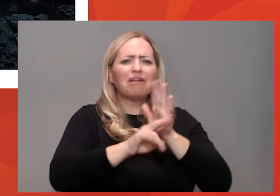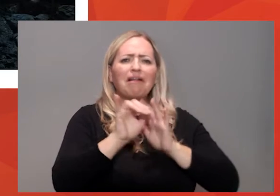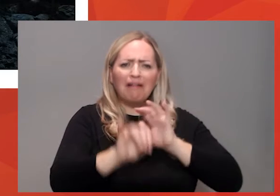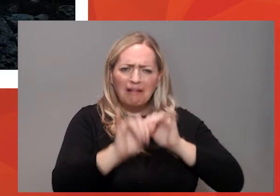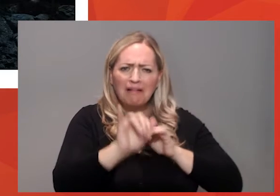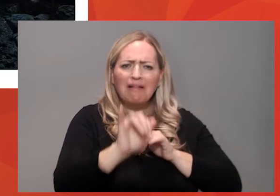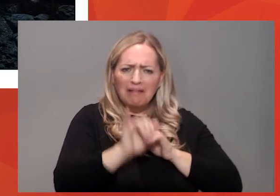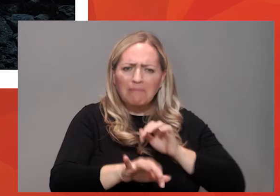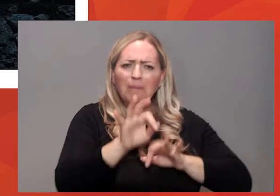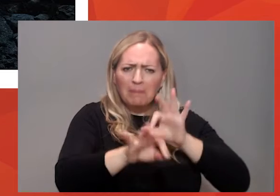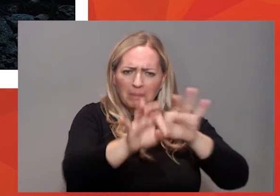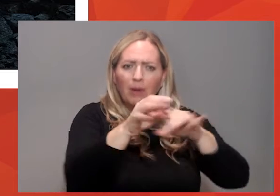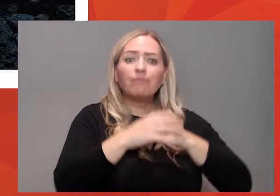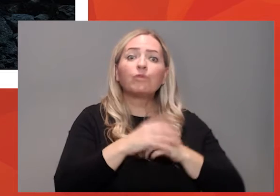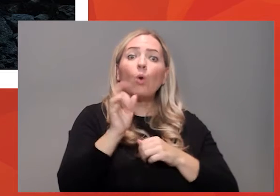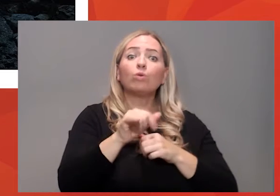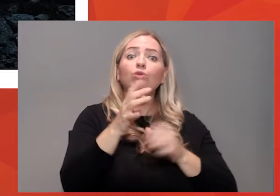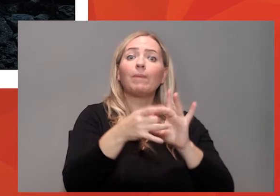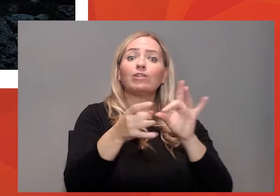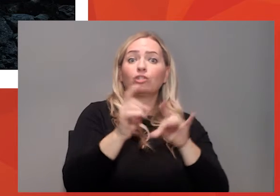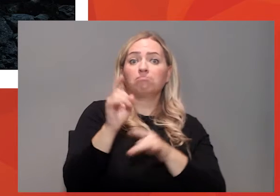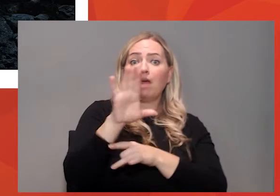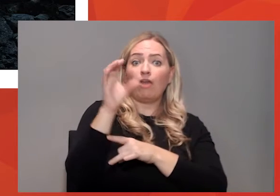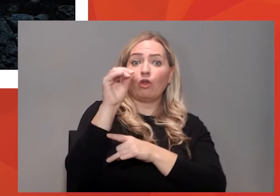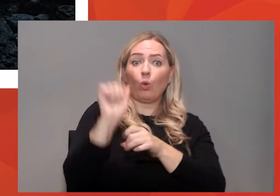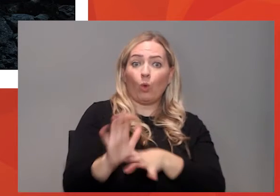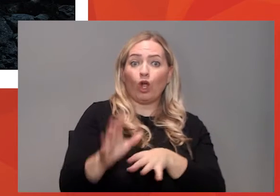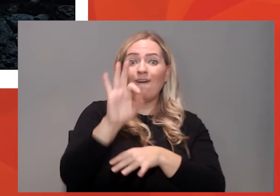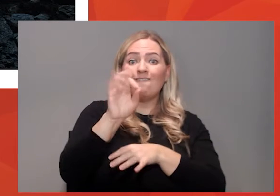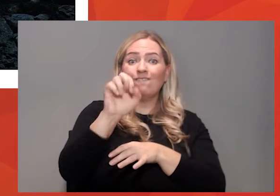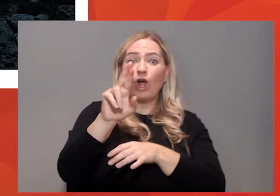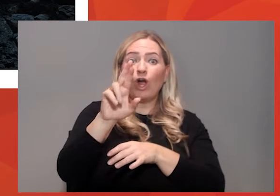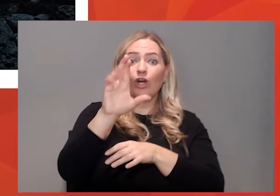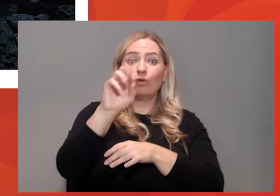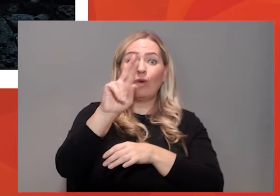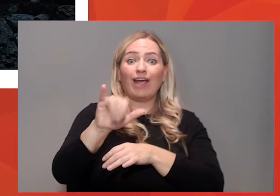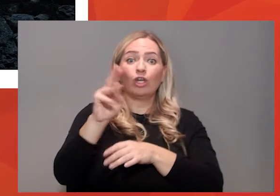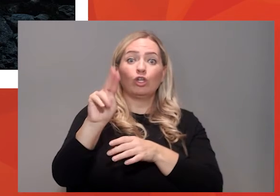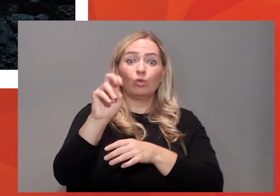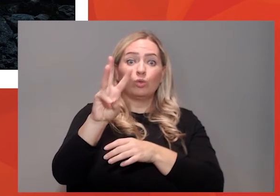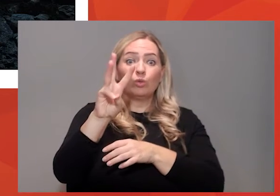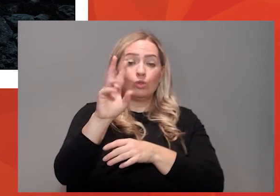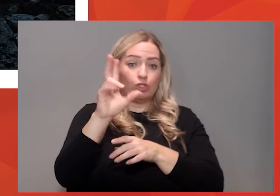And then we also mentioned that our colleagues from "Far Cry New Dawn" already implemented sound subtitles